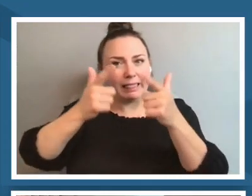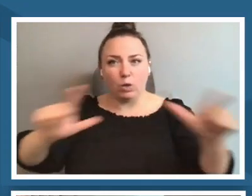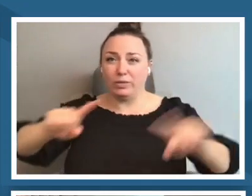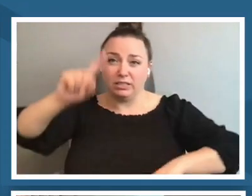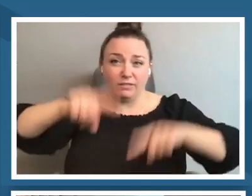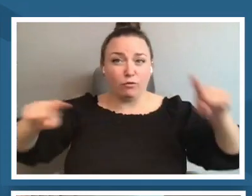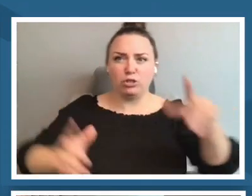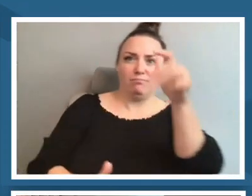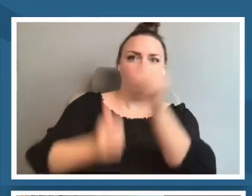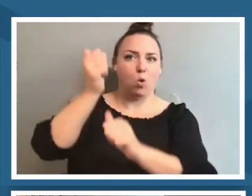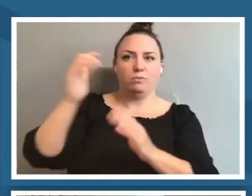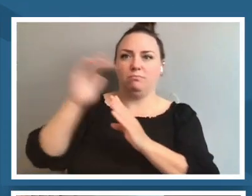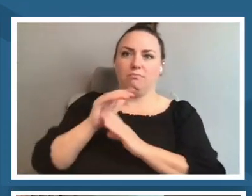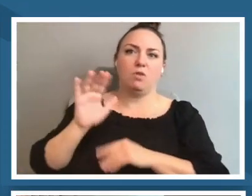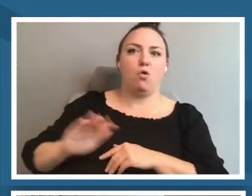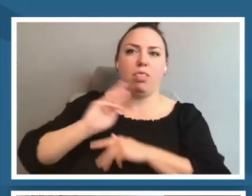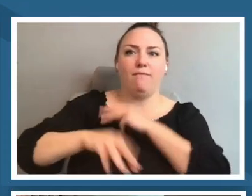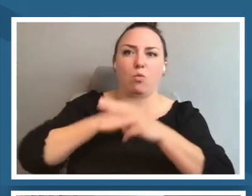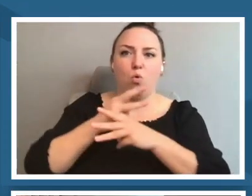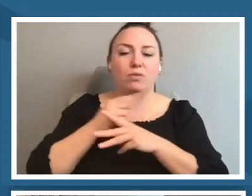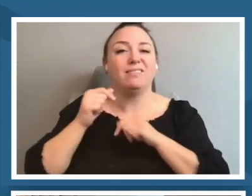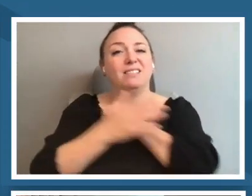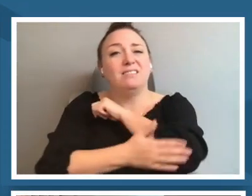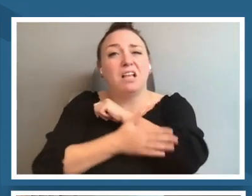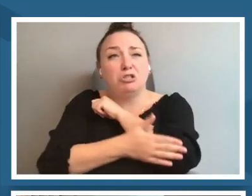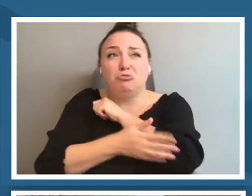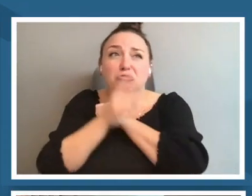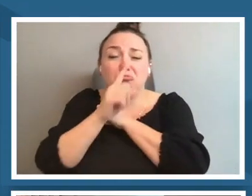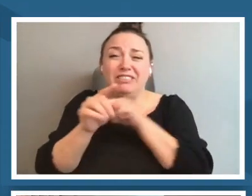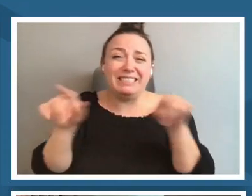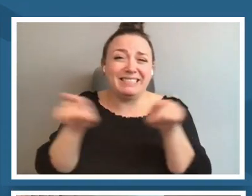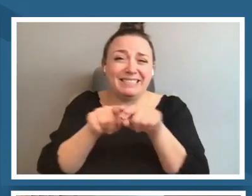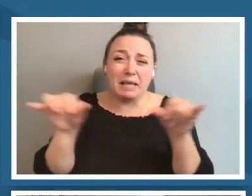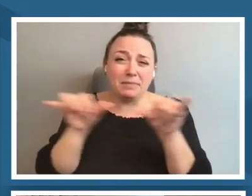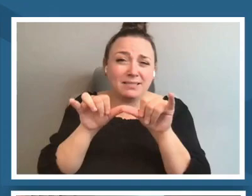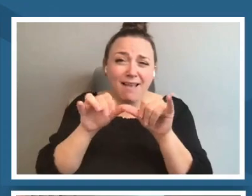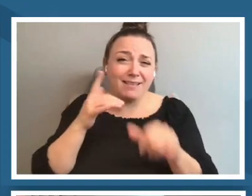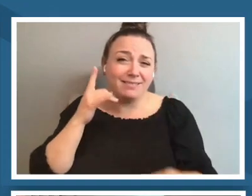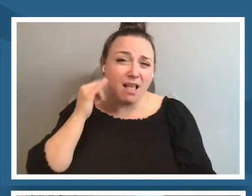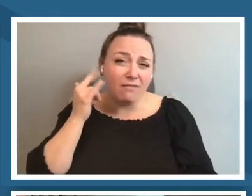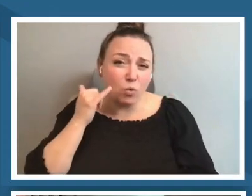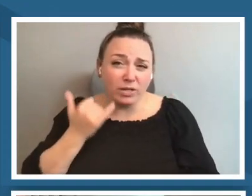and it is a country that's only slightly larger than california and land mass and